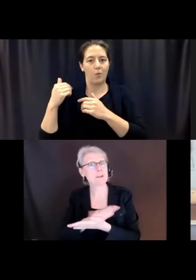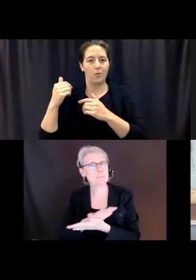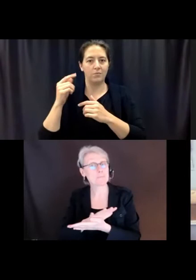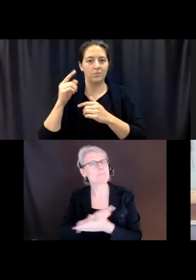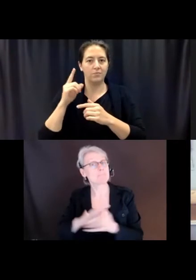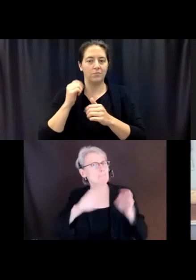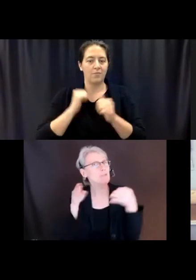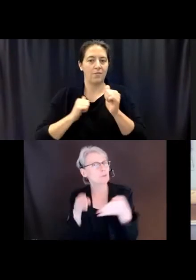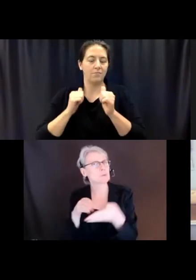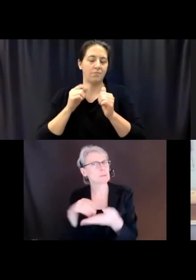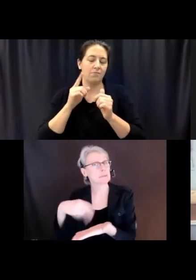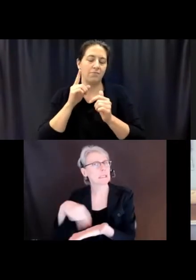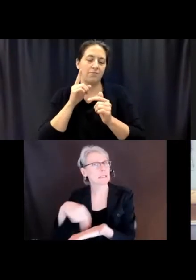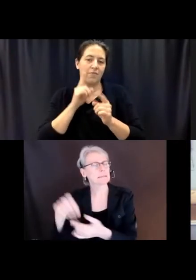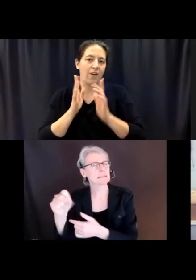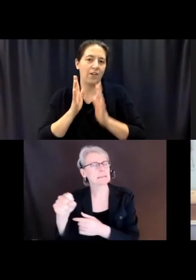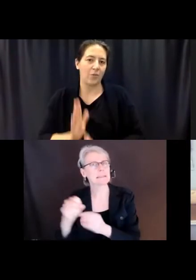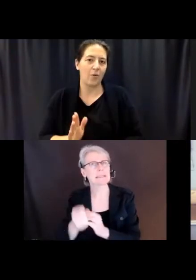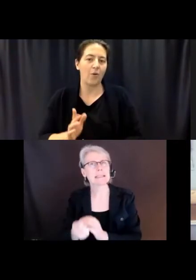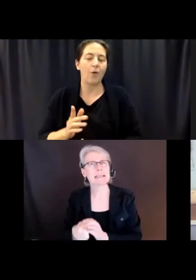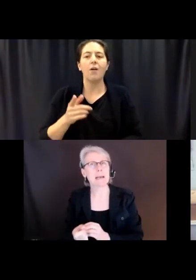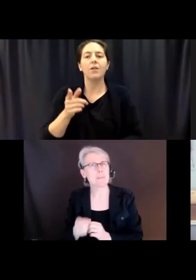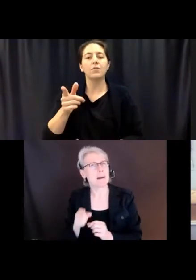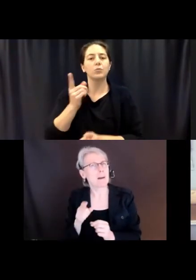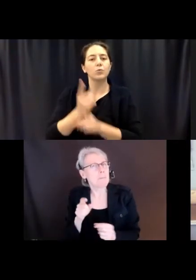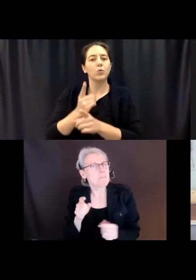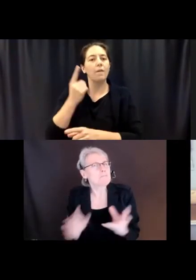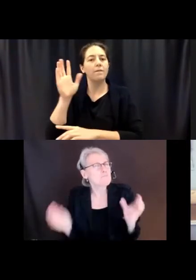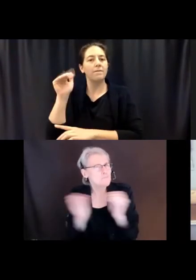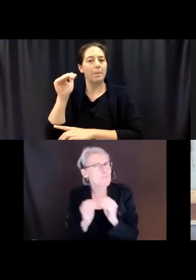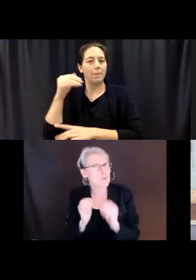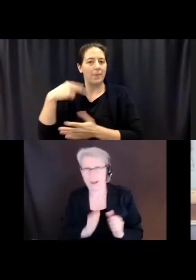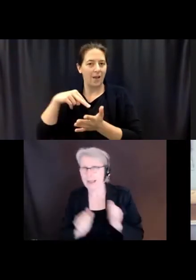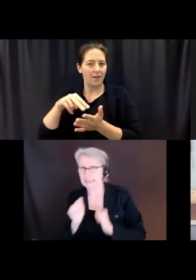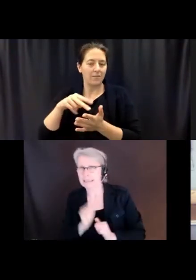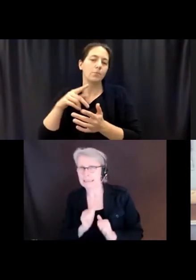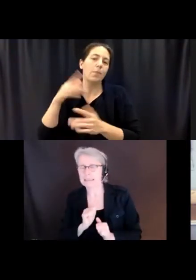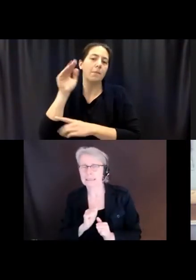FILM, BUT I WOULD SAY THERE IS MORE ACTING INVOLVED IN THIS PIECE. >> Kristina: THAT